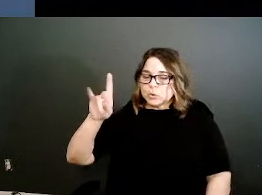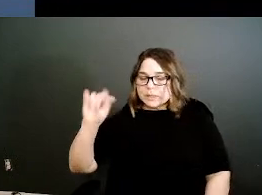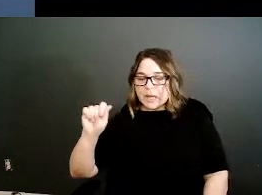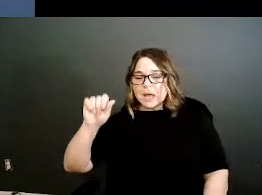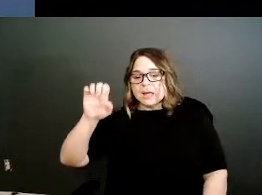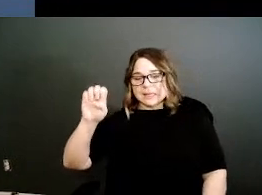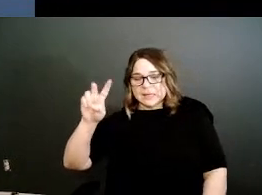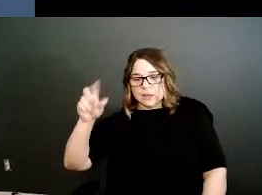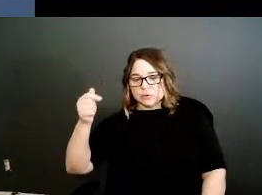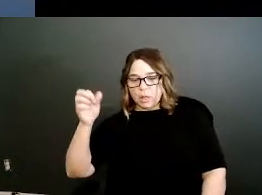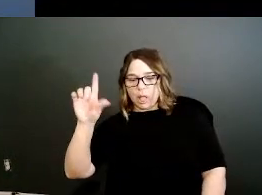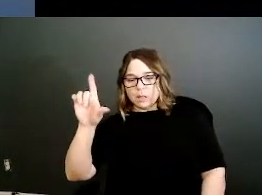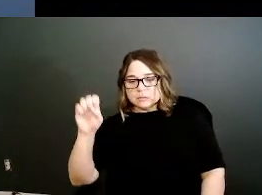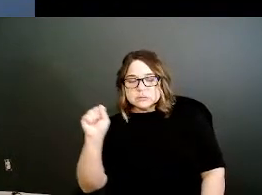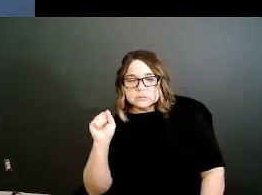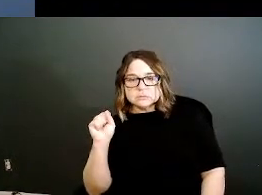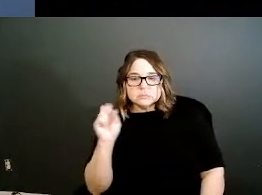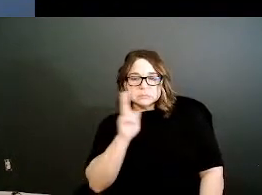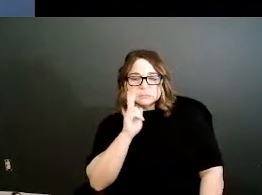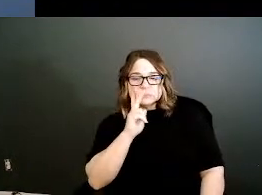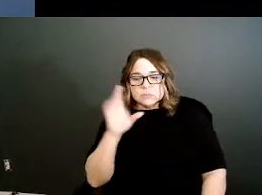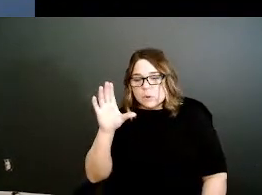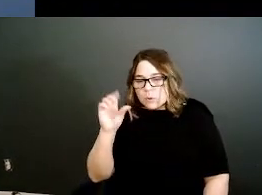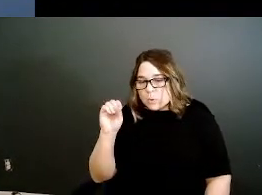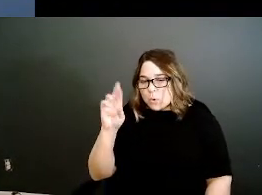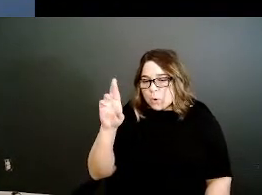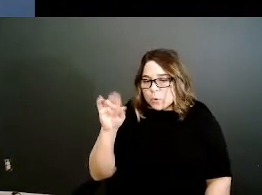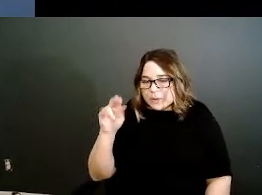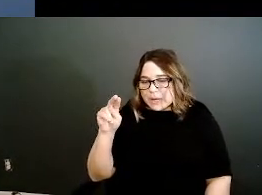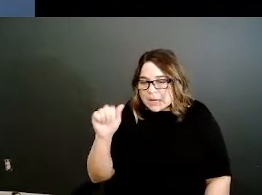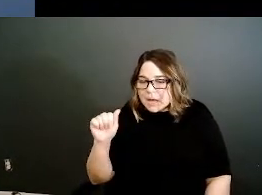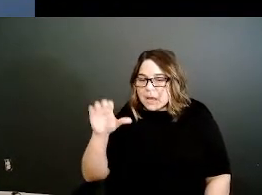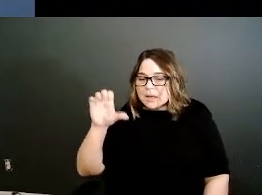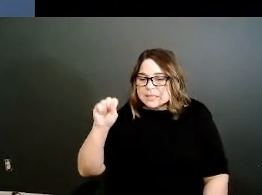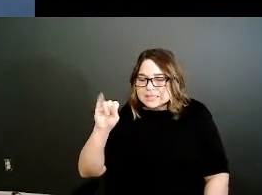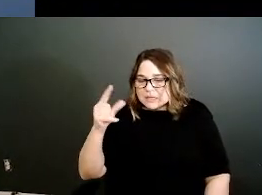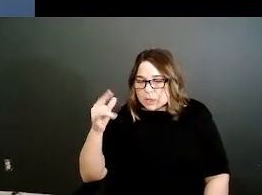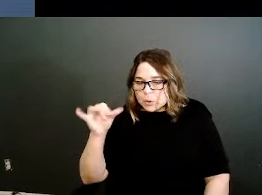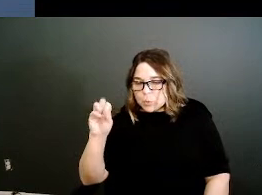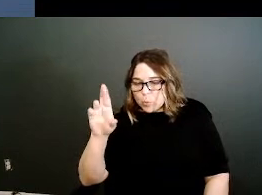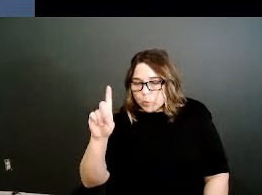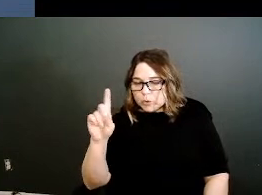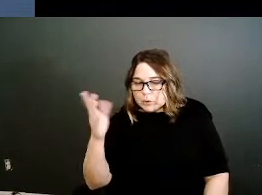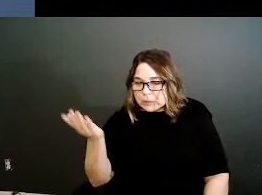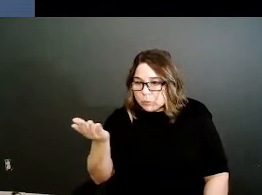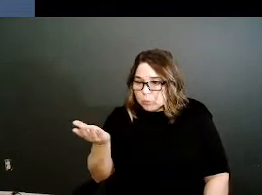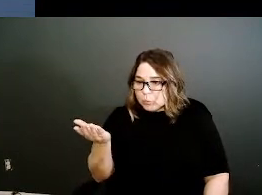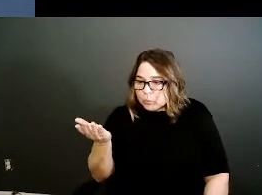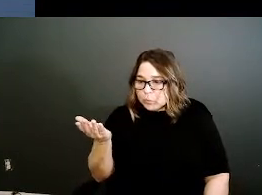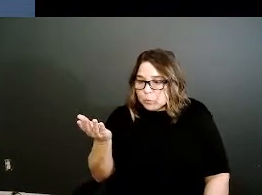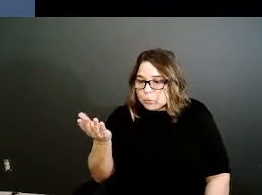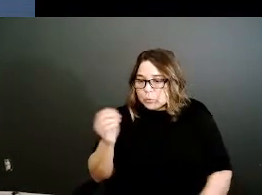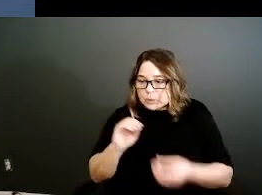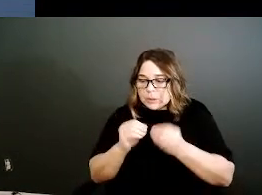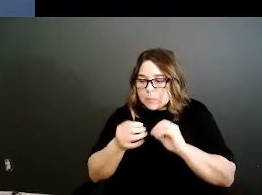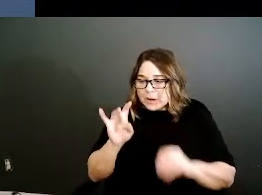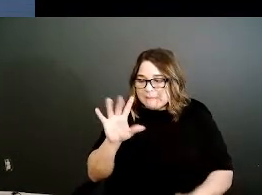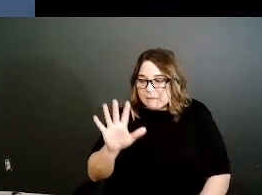AND EACH SPEAKER WILL NEED TO PUSH STAR 6 WITH A BRIEF PAUSE BEFORE SPEAKING. 86 IS